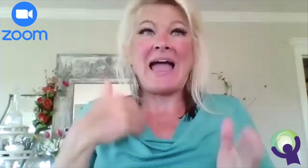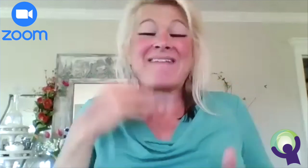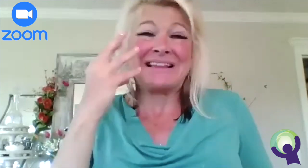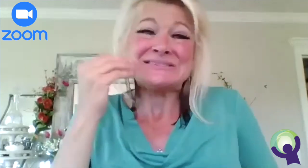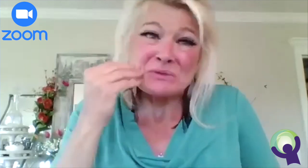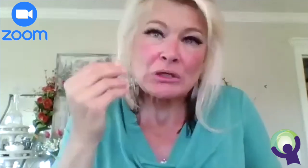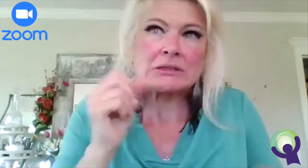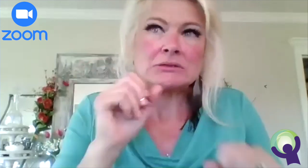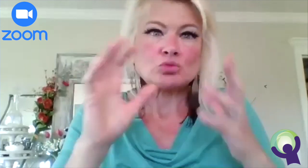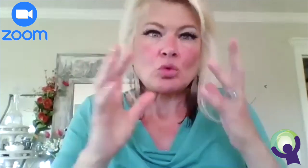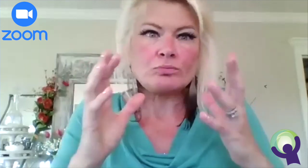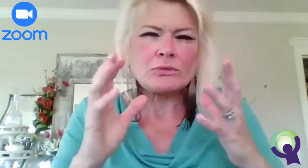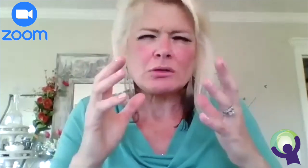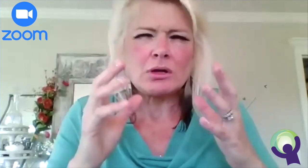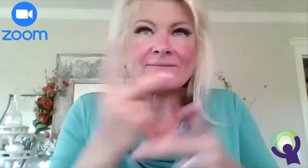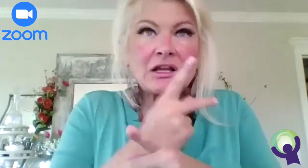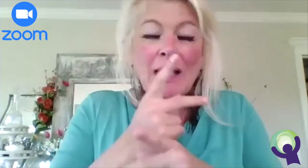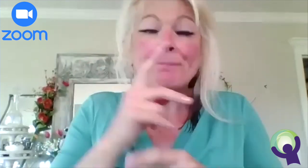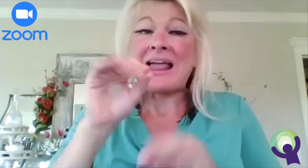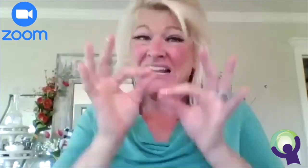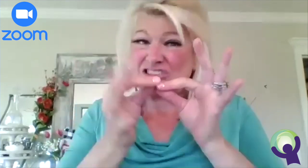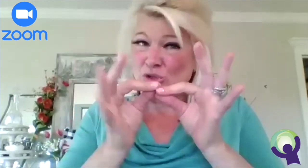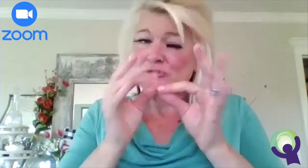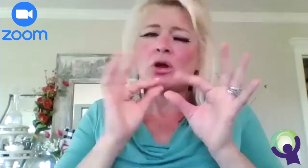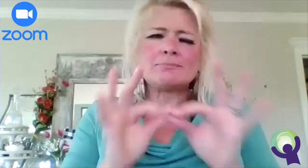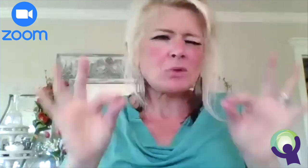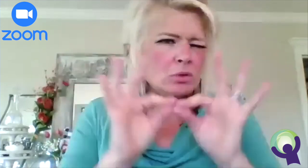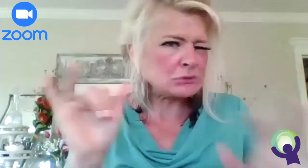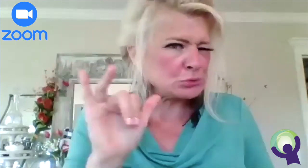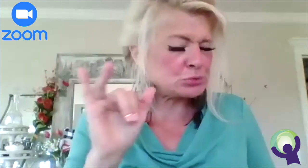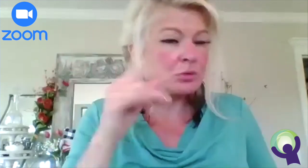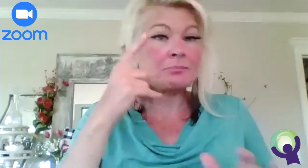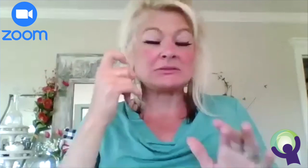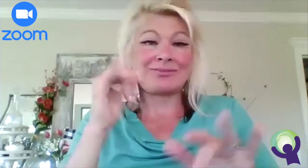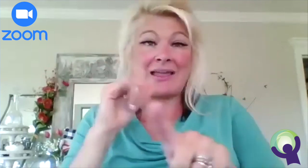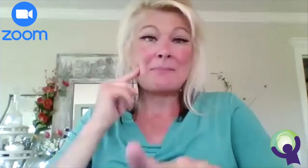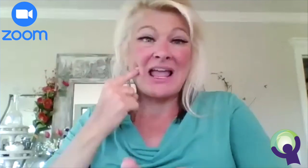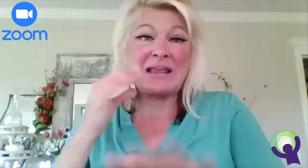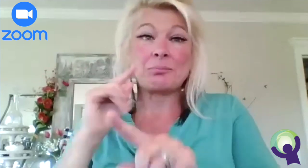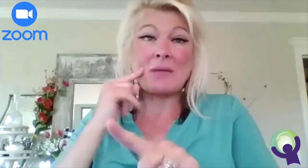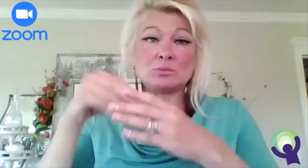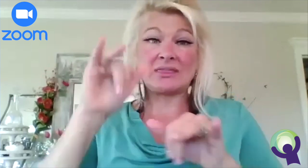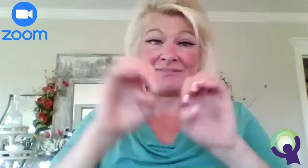who are motivated and who have the experience to really figure out... and the interpreters are so critical because